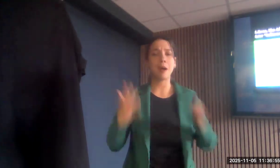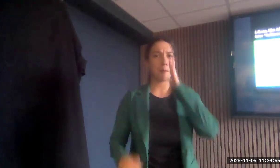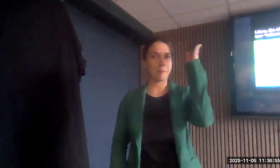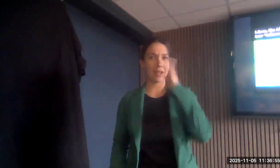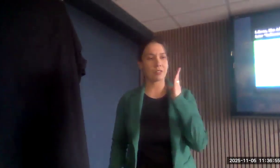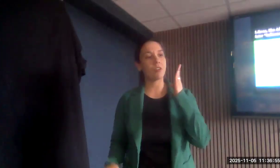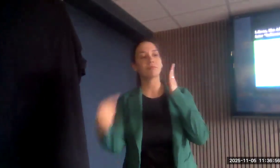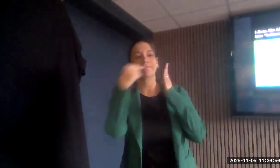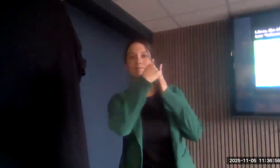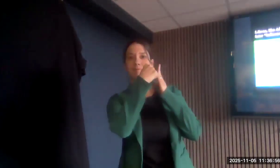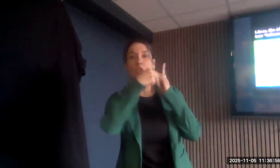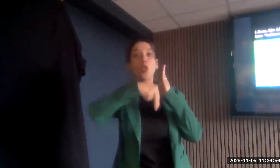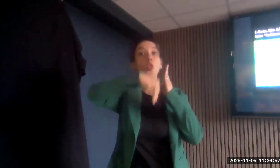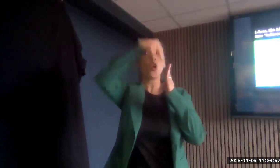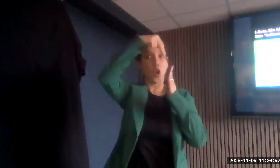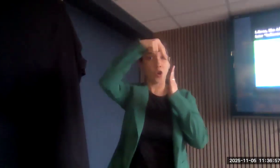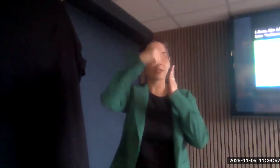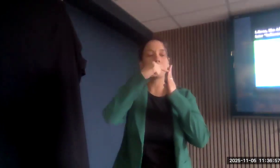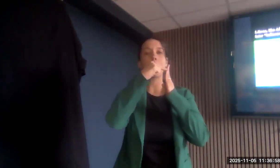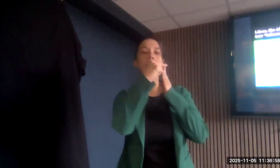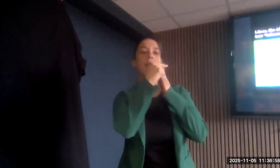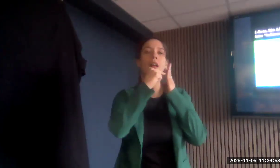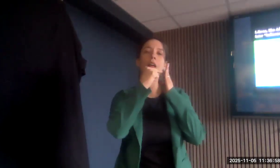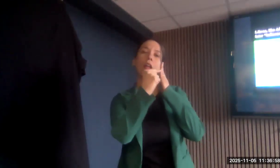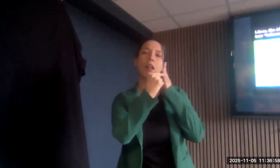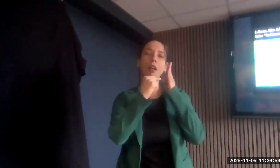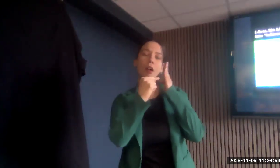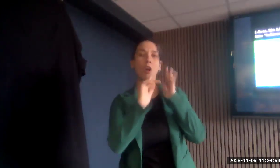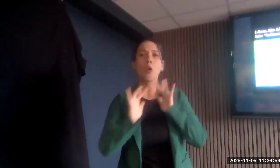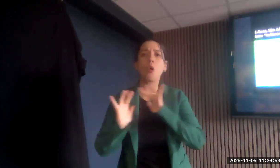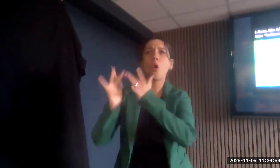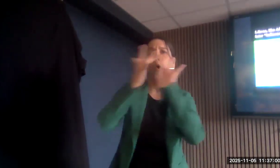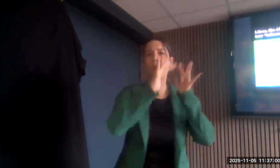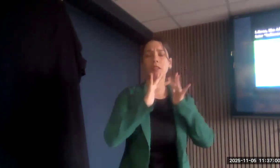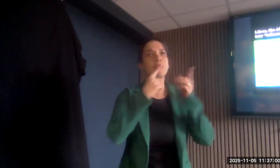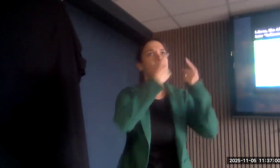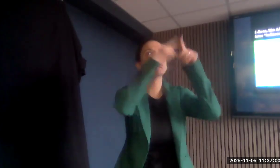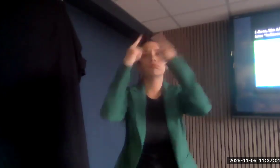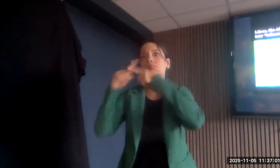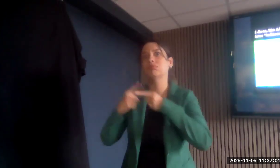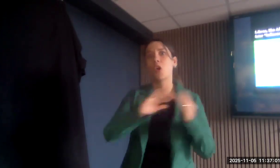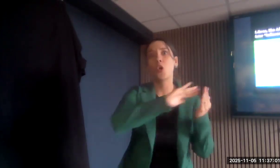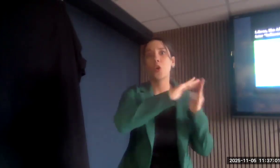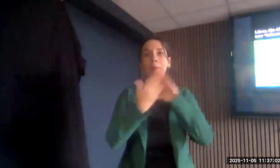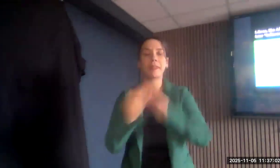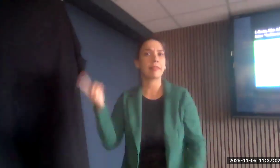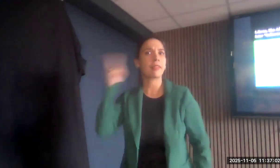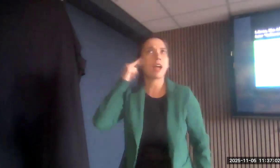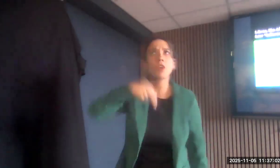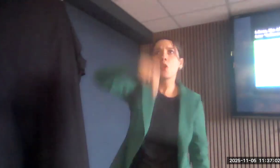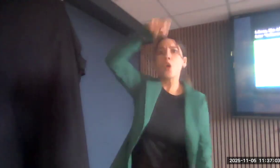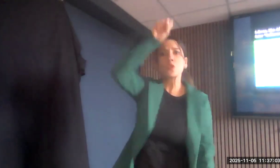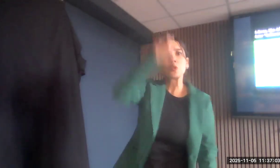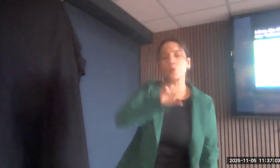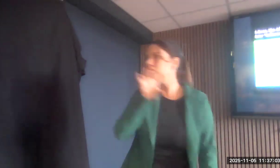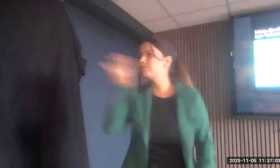in 1915. And he arrived in Brazil, in the north, and worked his way down the country, so he had